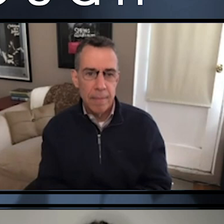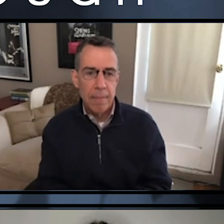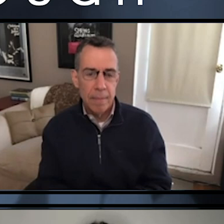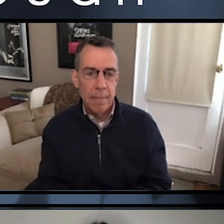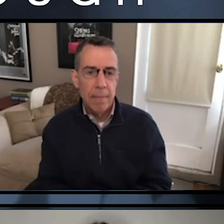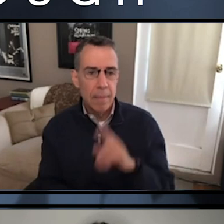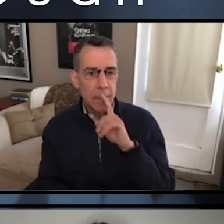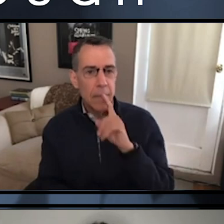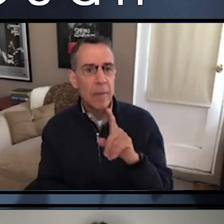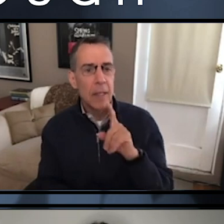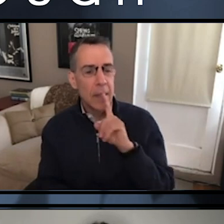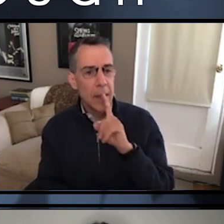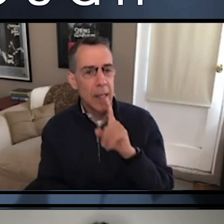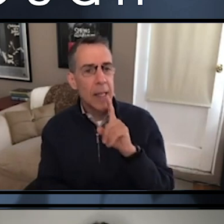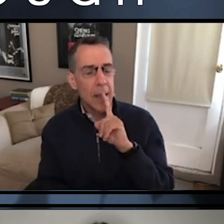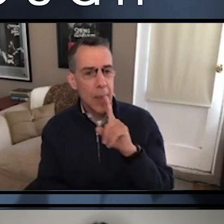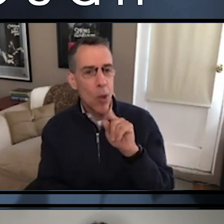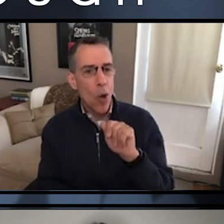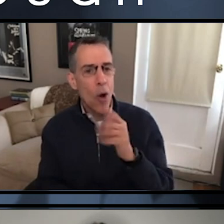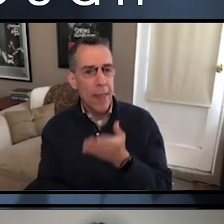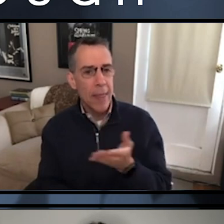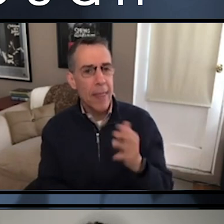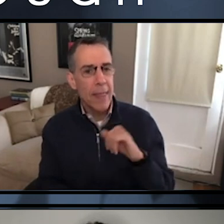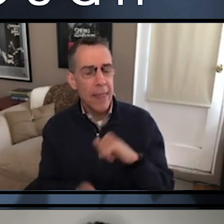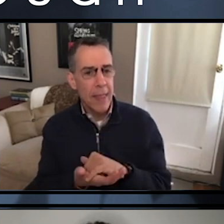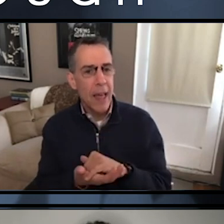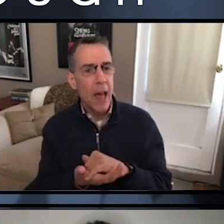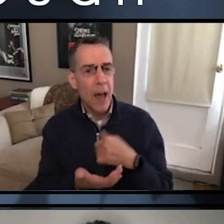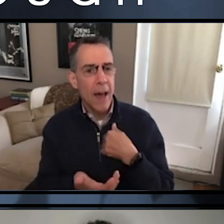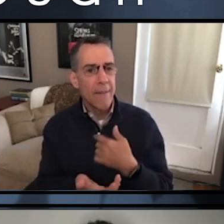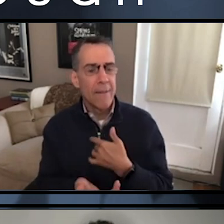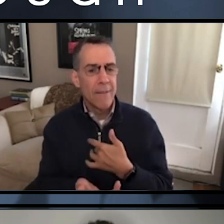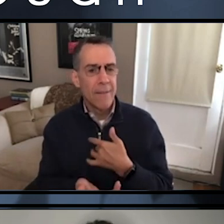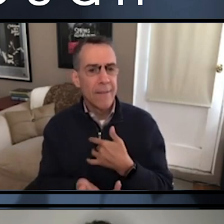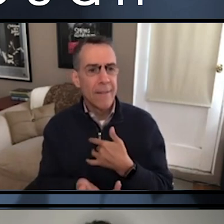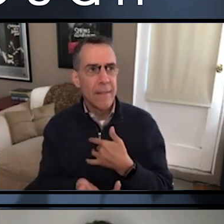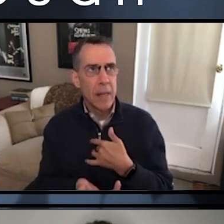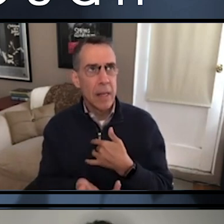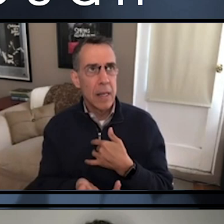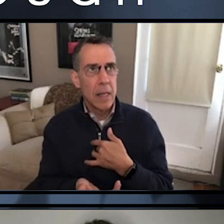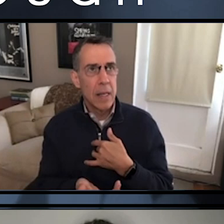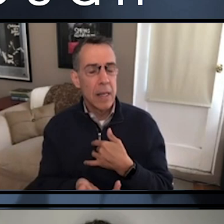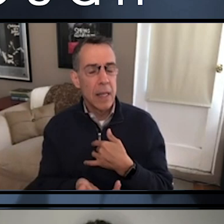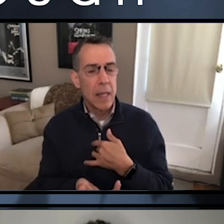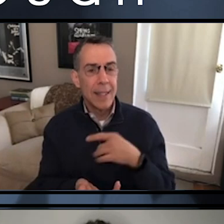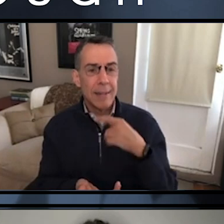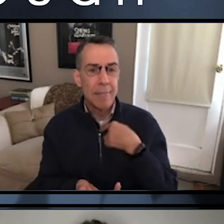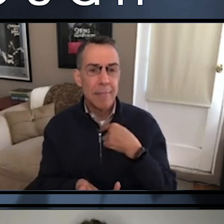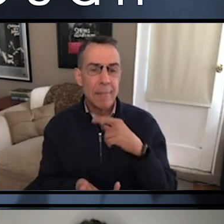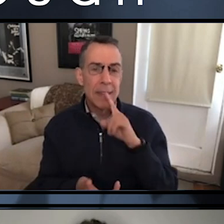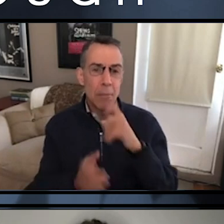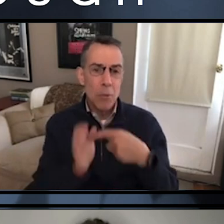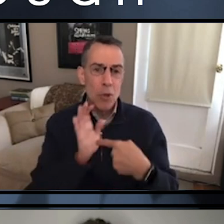Steven: These are things that I feel is, needs to be shown that it's okay to be